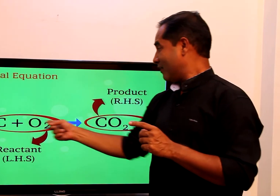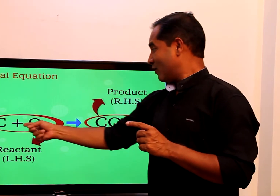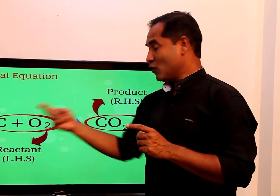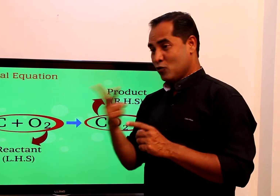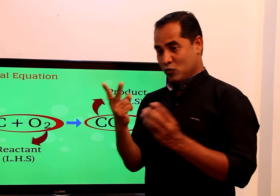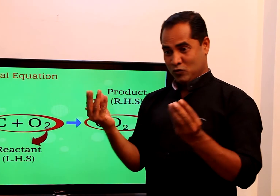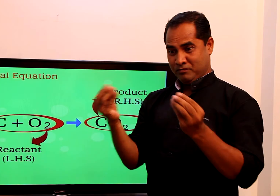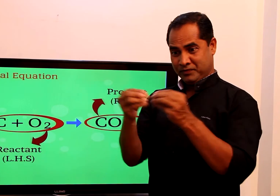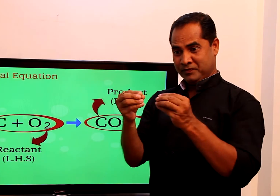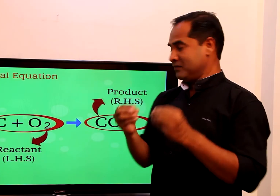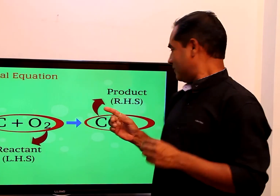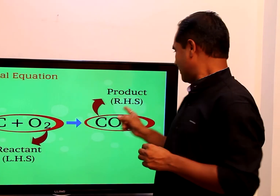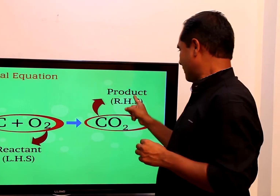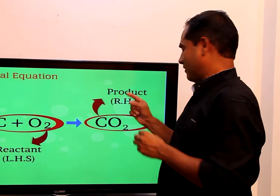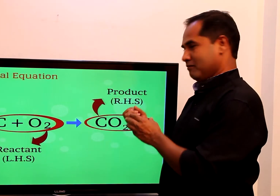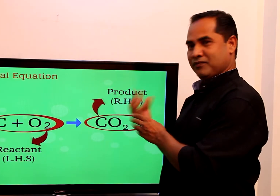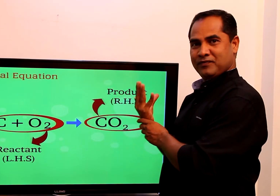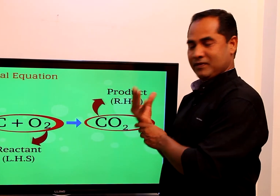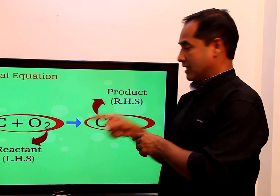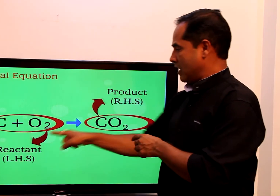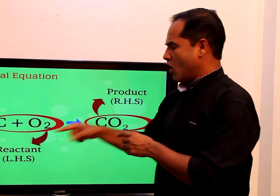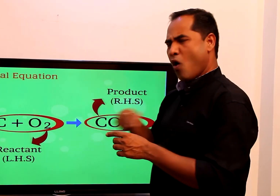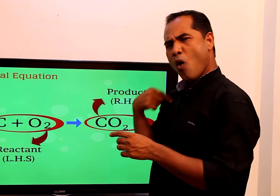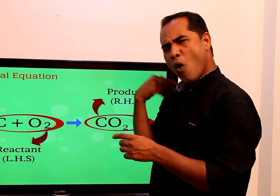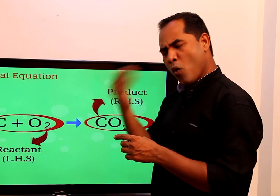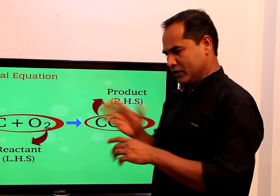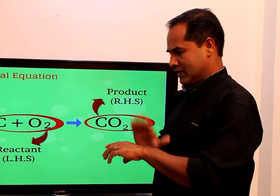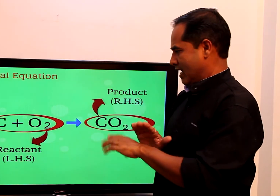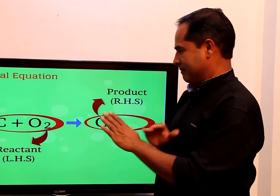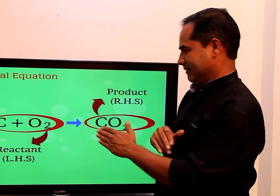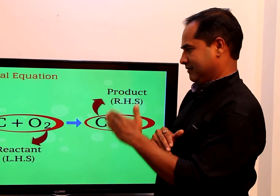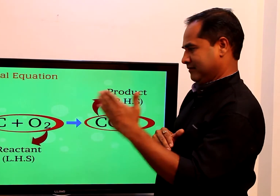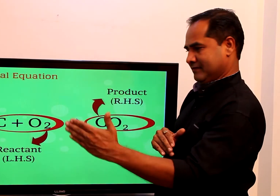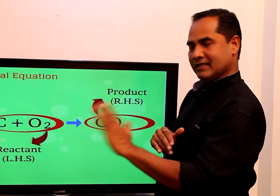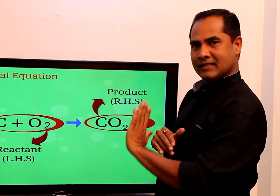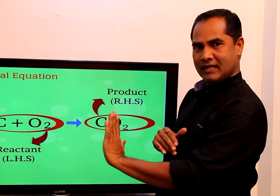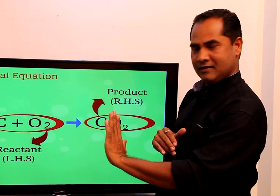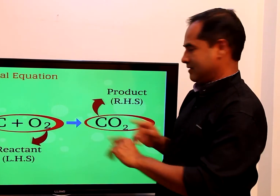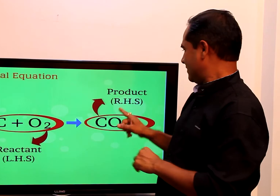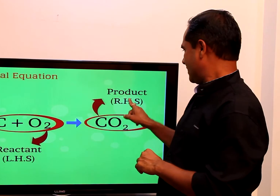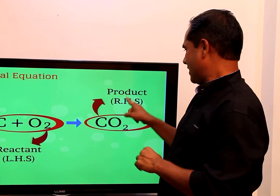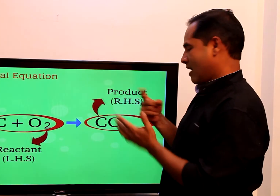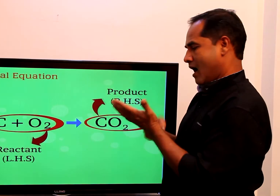the 'product'. The reactants are reacting to give you the products. The reactants